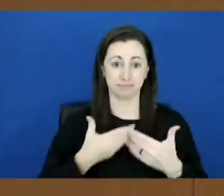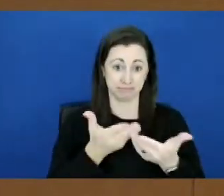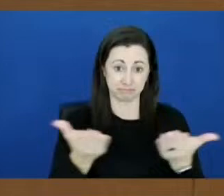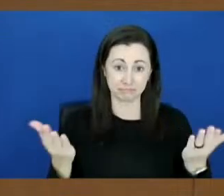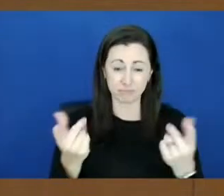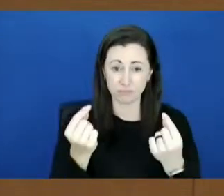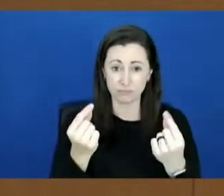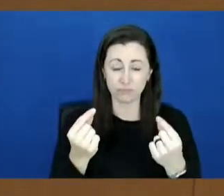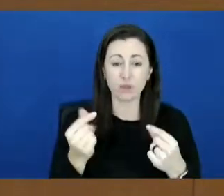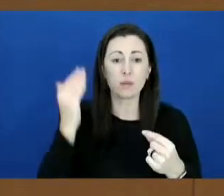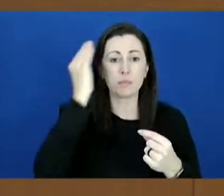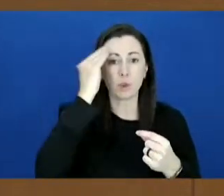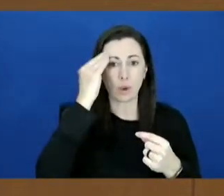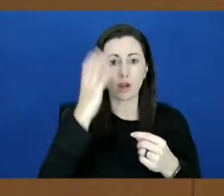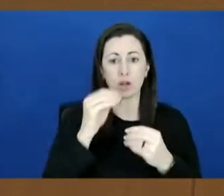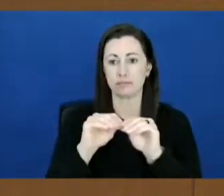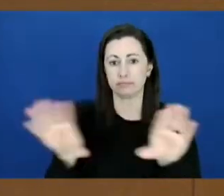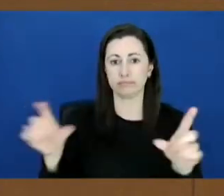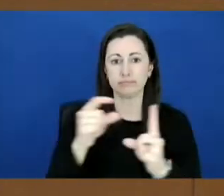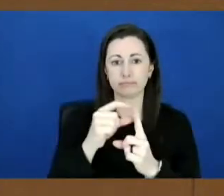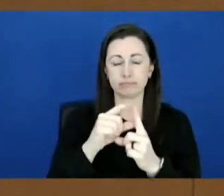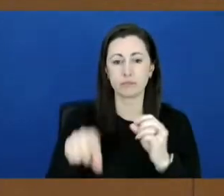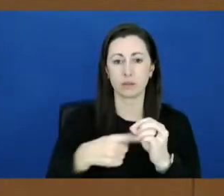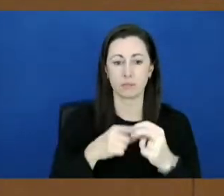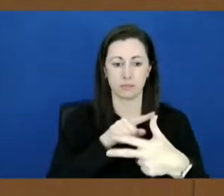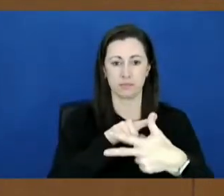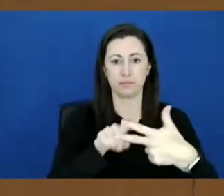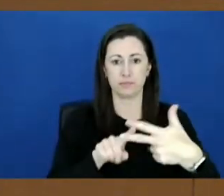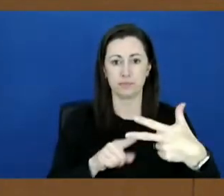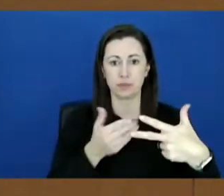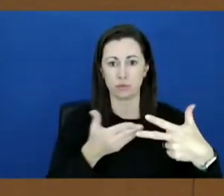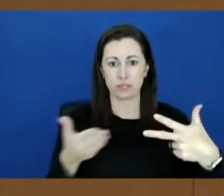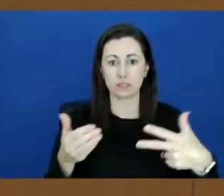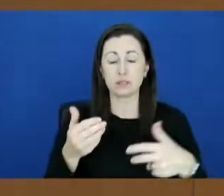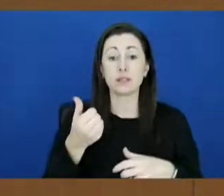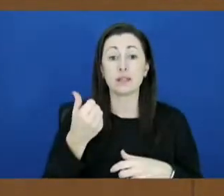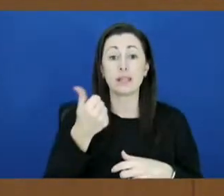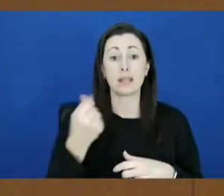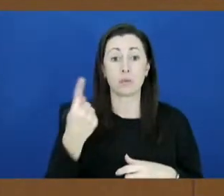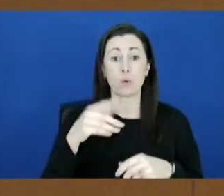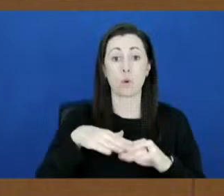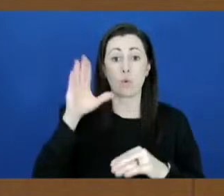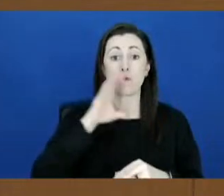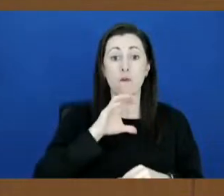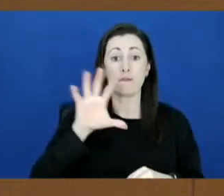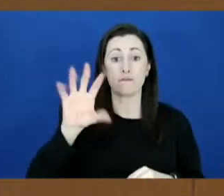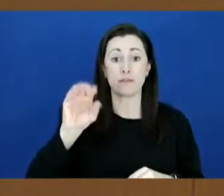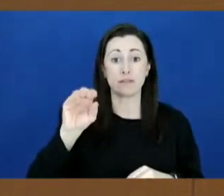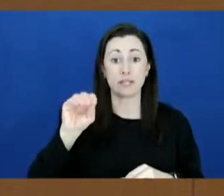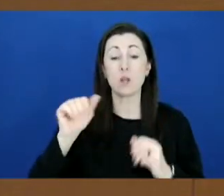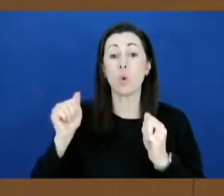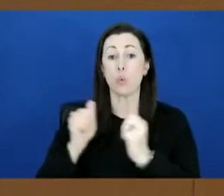SO WHAT CAN YOU DO?